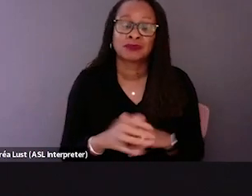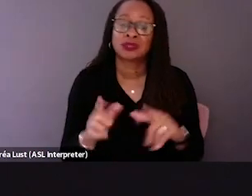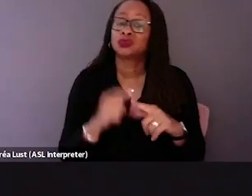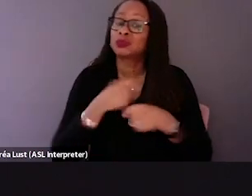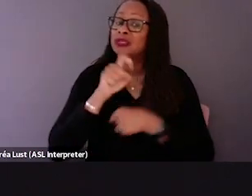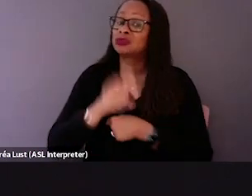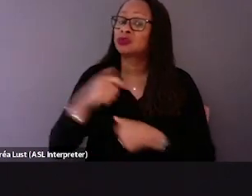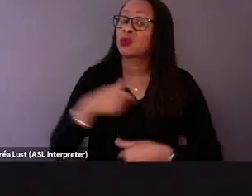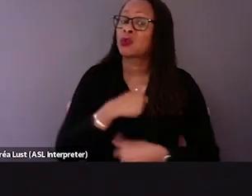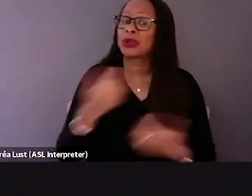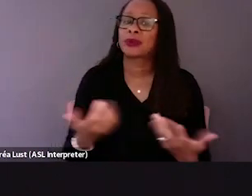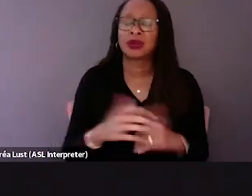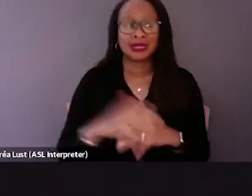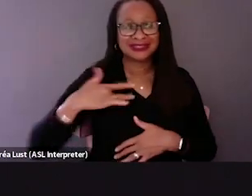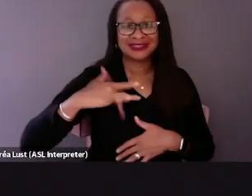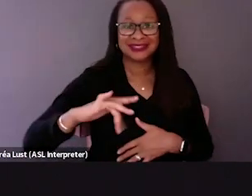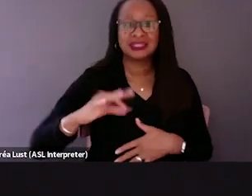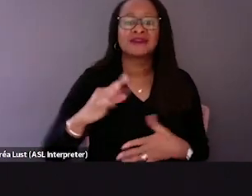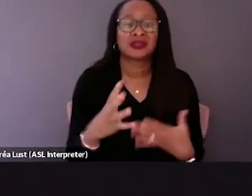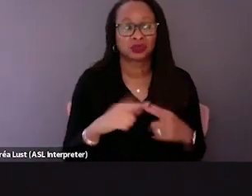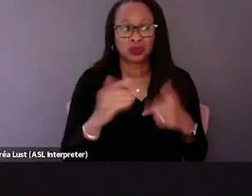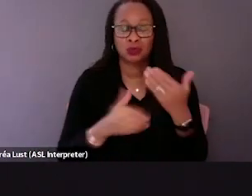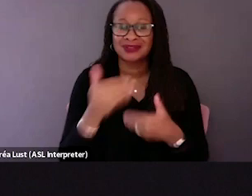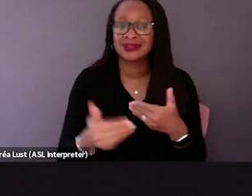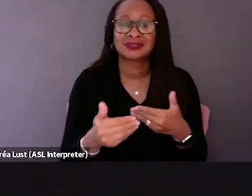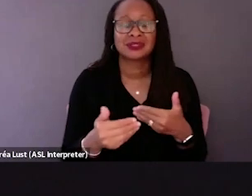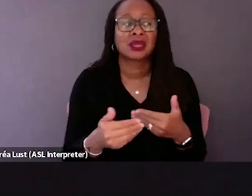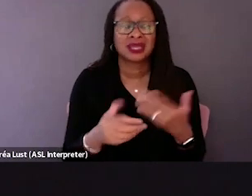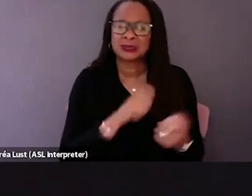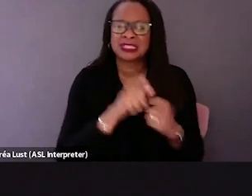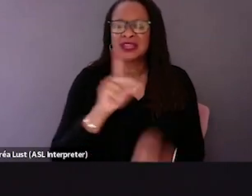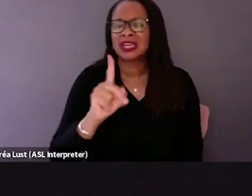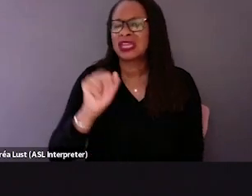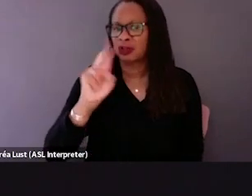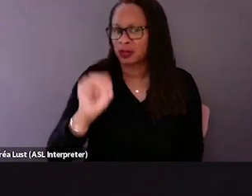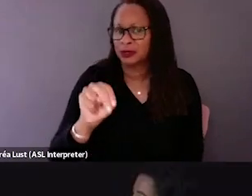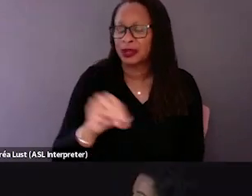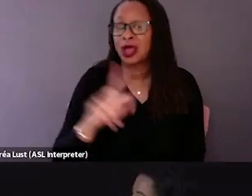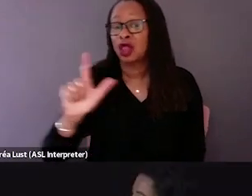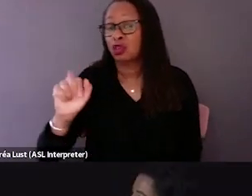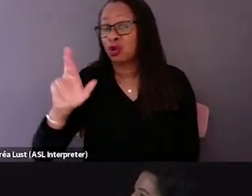that we were sort of guiding Karen through that process, especially Karen. Lori was also surprised to see her letters again,